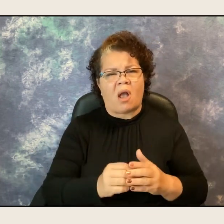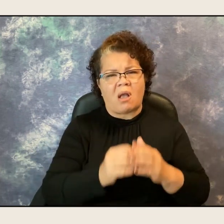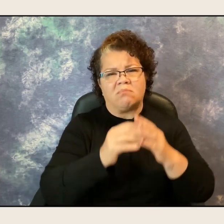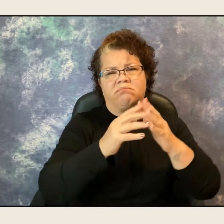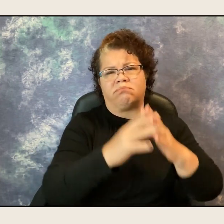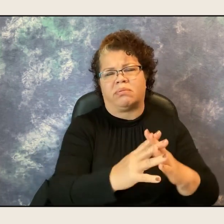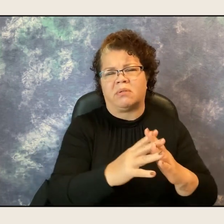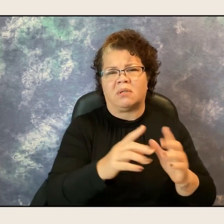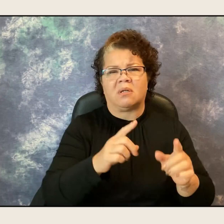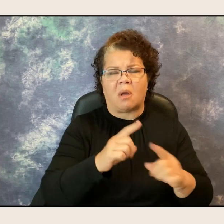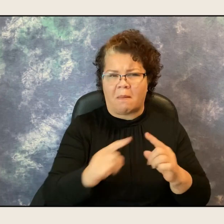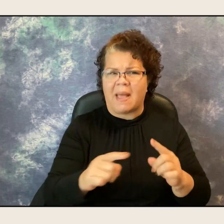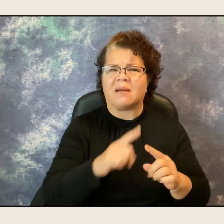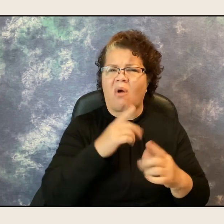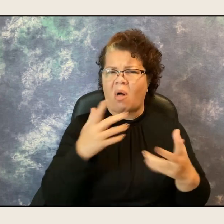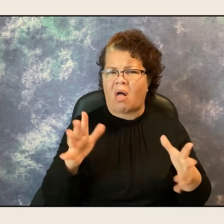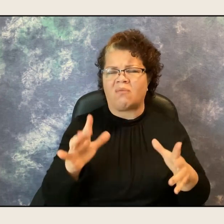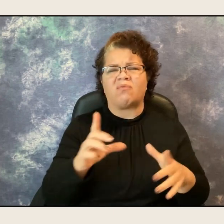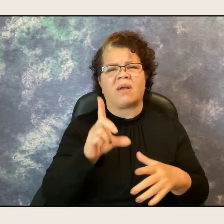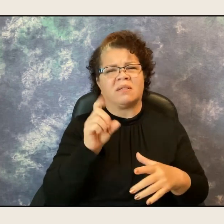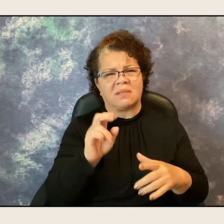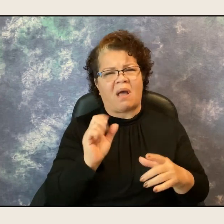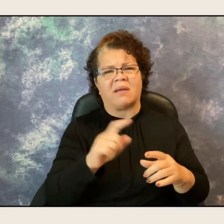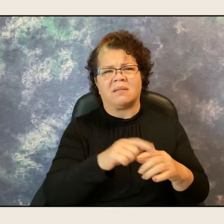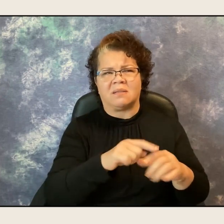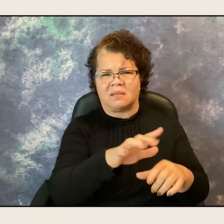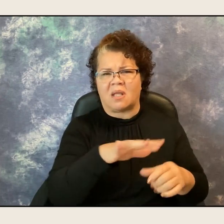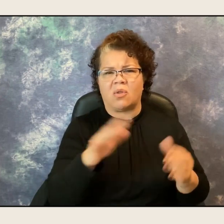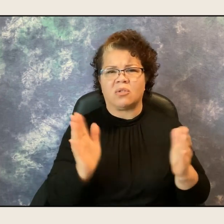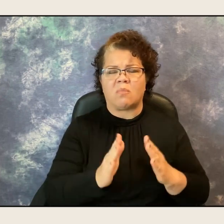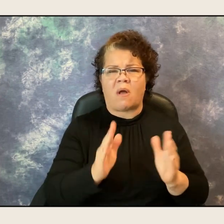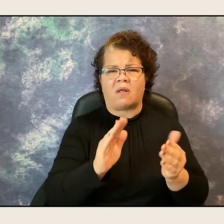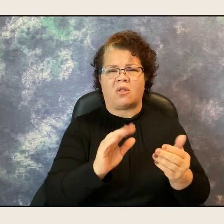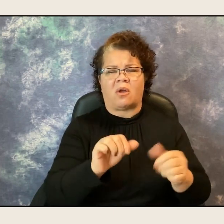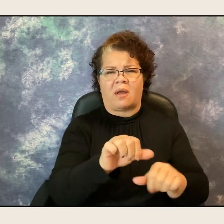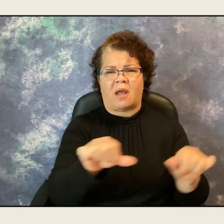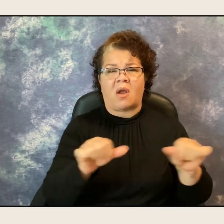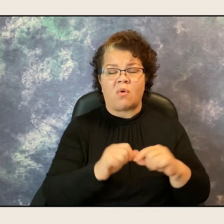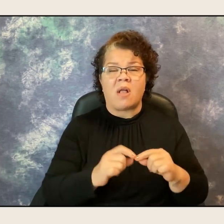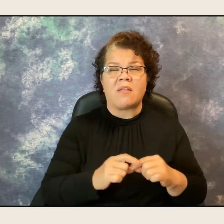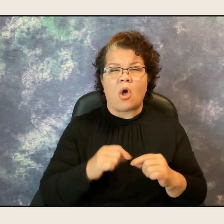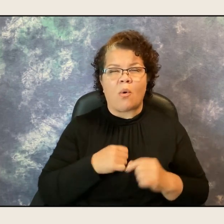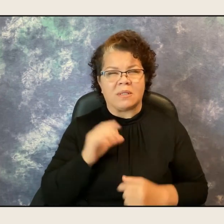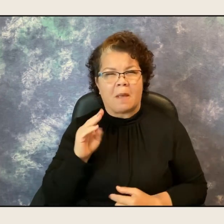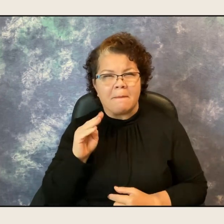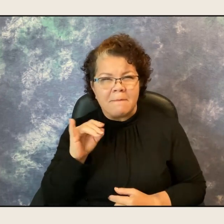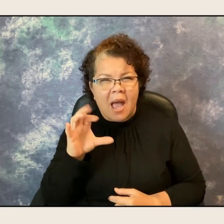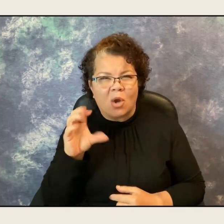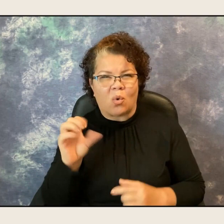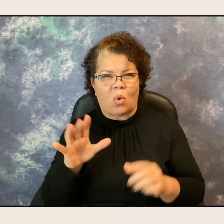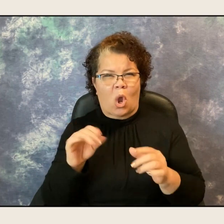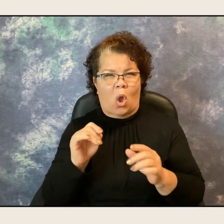in many, many, many smaller areas and kind of micro climates and regions around the United States.